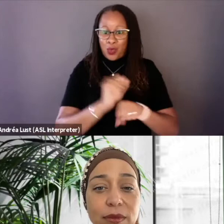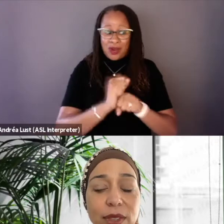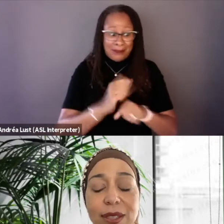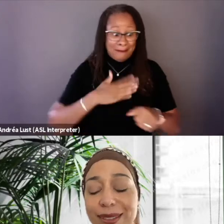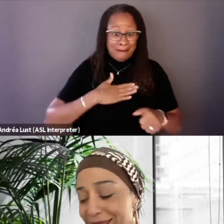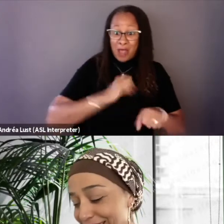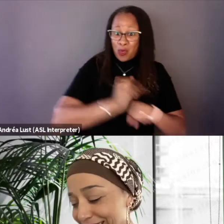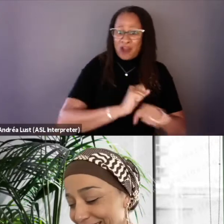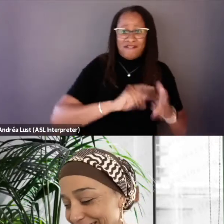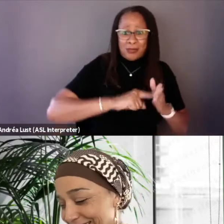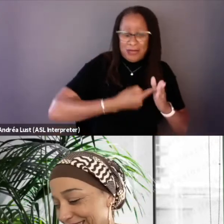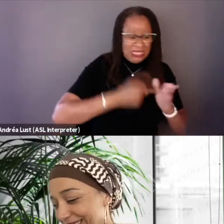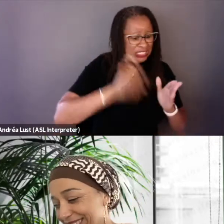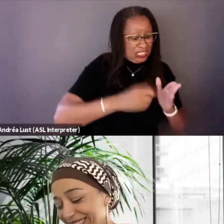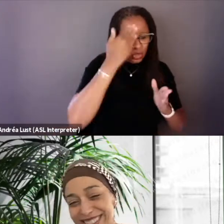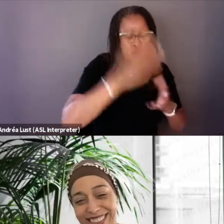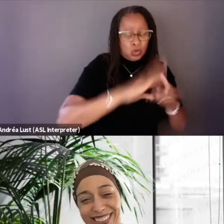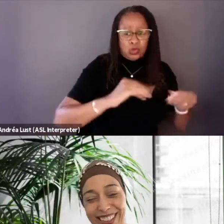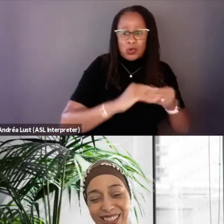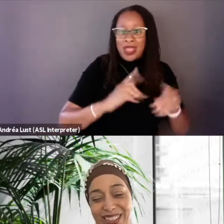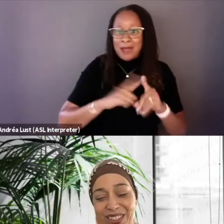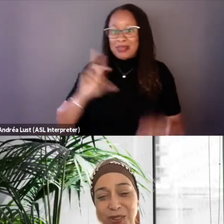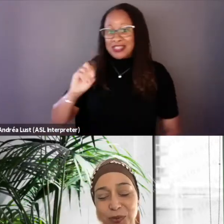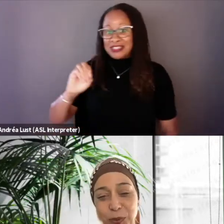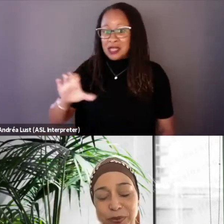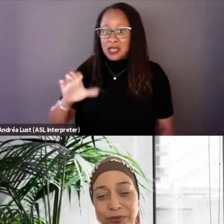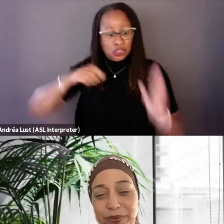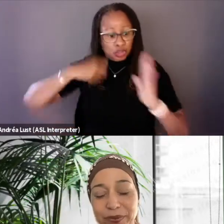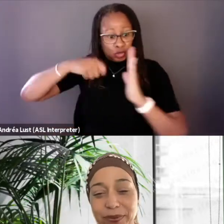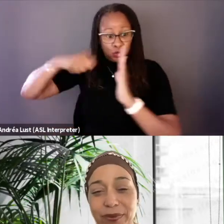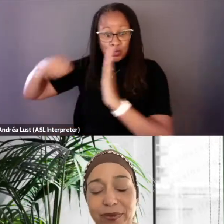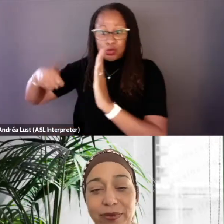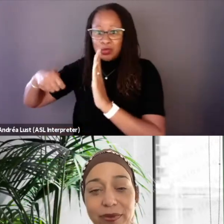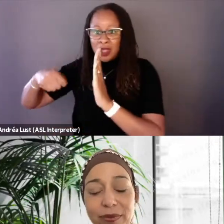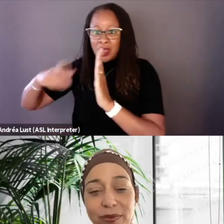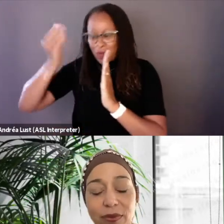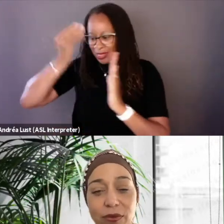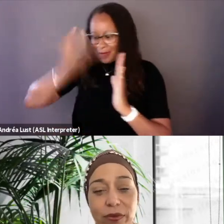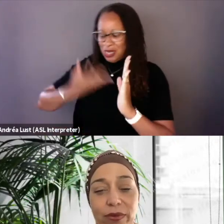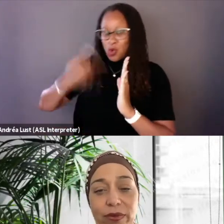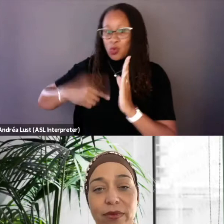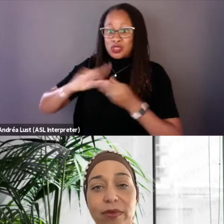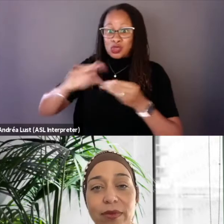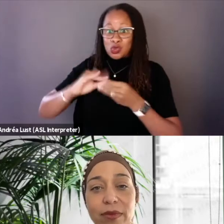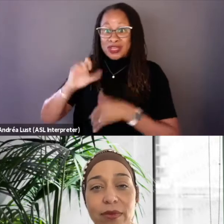Sometimes in documentaries, what you're shooting is going to tell you what the story is when you're done, you know.